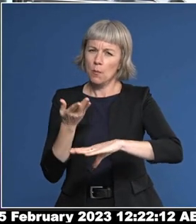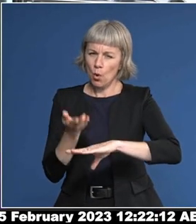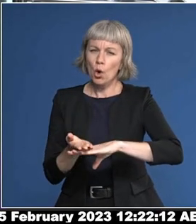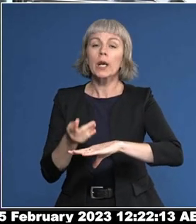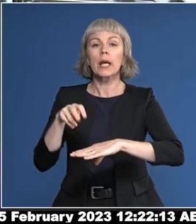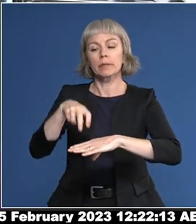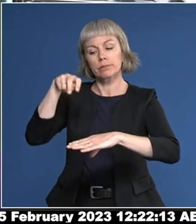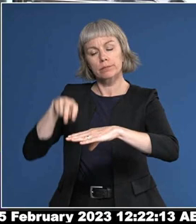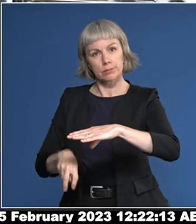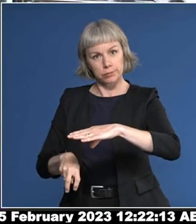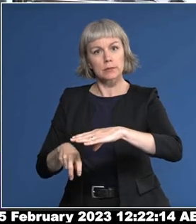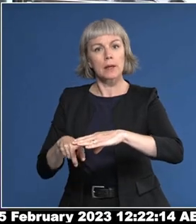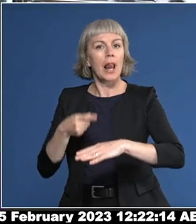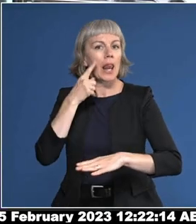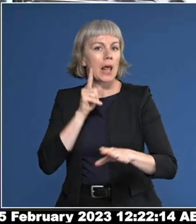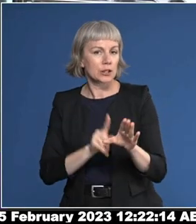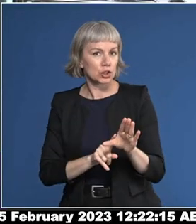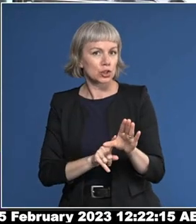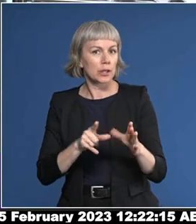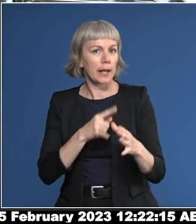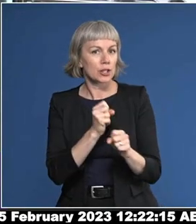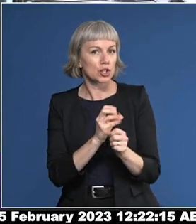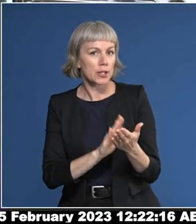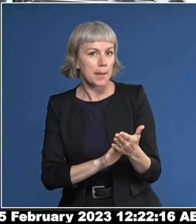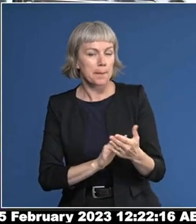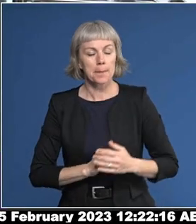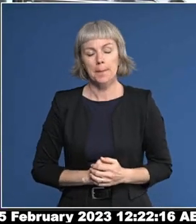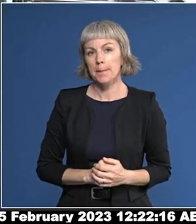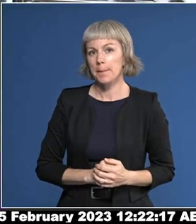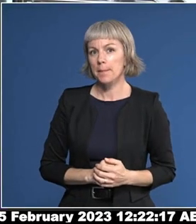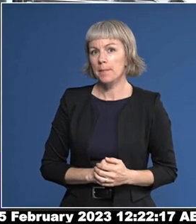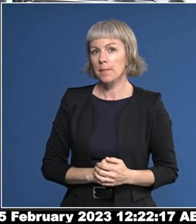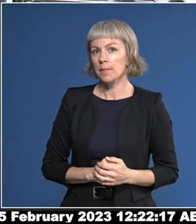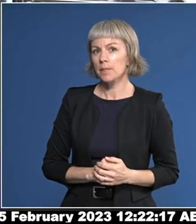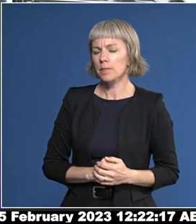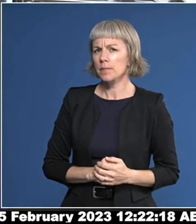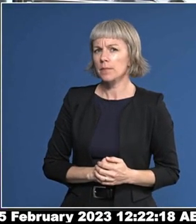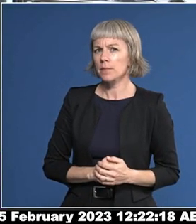Right. You were about to say something? COMMISSIONER BENNETT: Can I just ask a question about the lived experience.